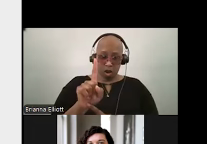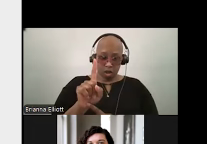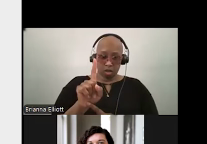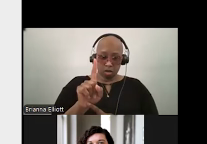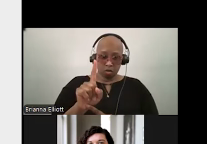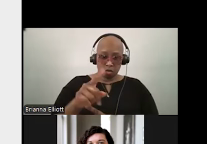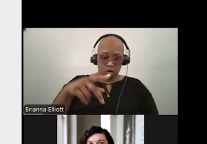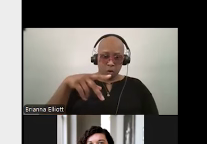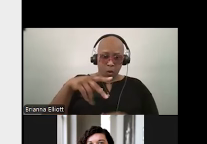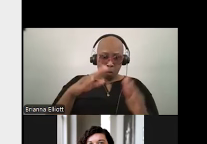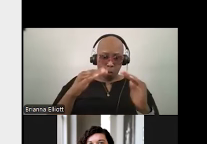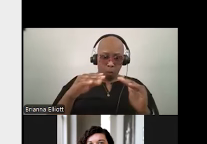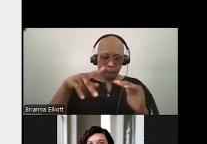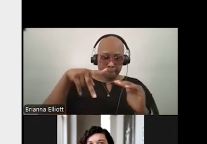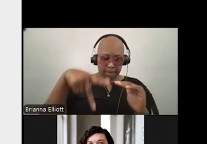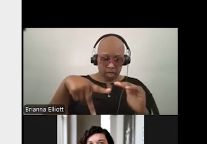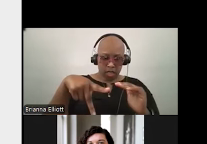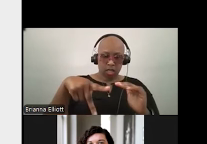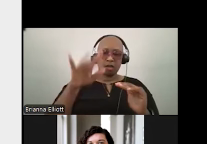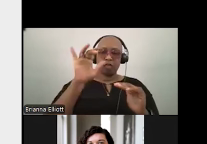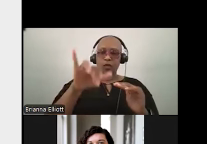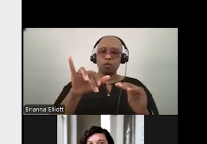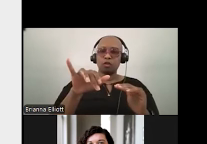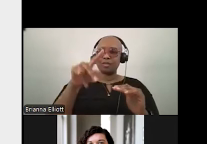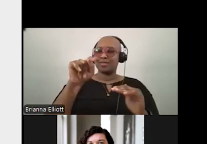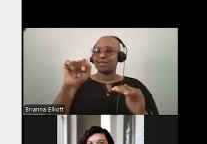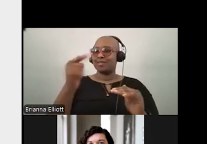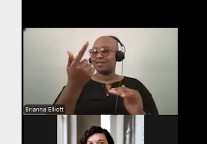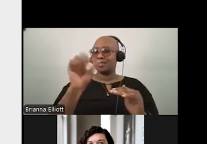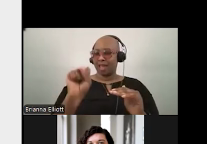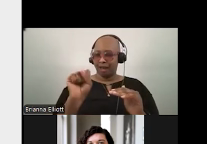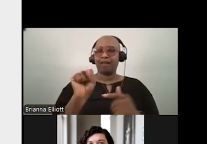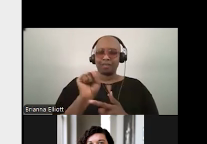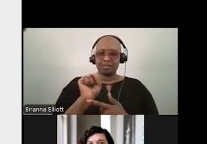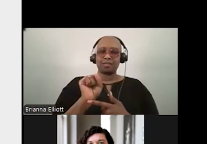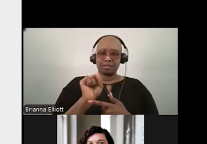those are tags. the same type of tags that you use when you're using um computer science